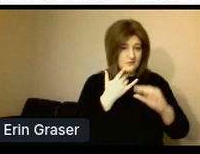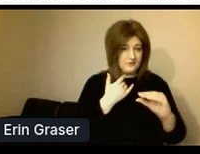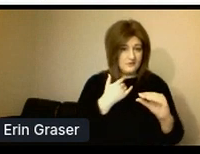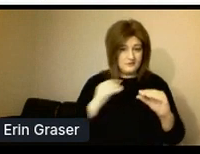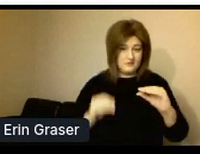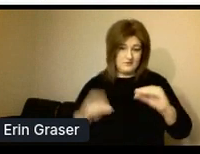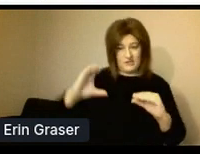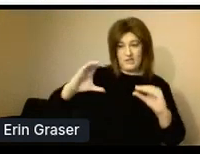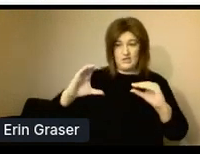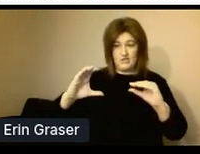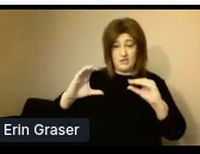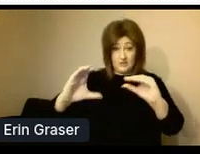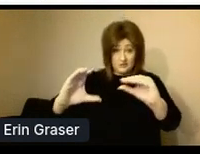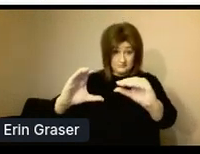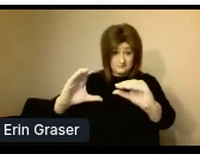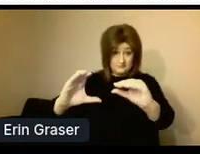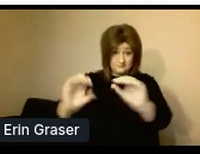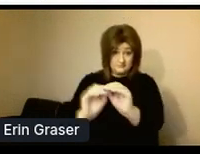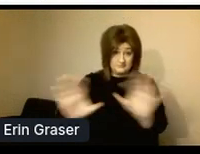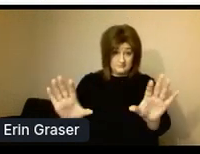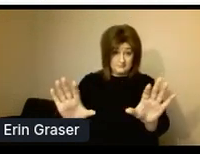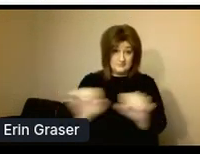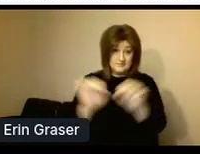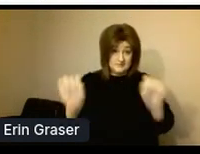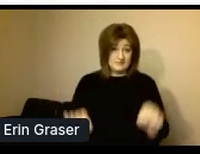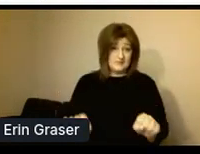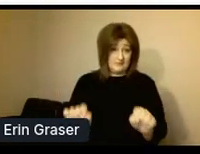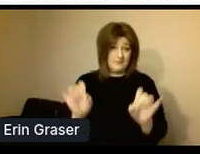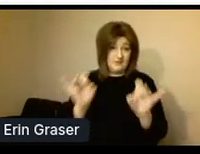systemic racism, the model minority